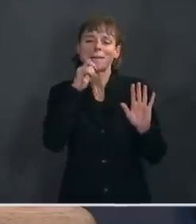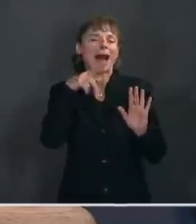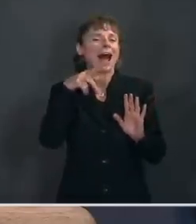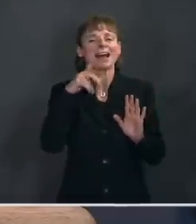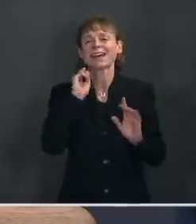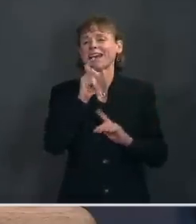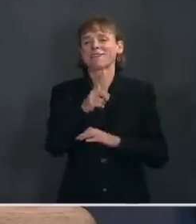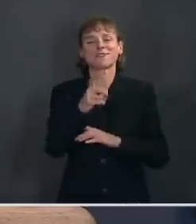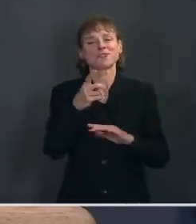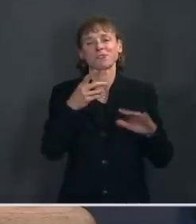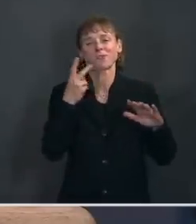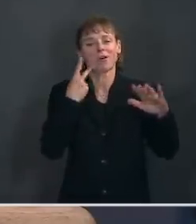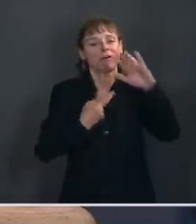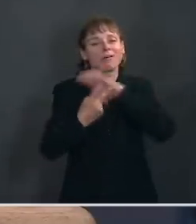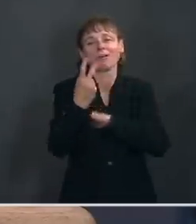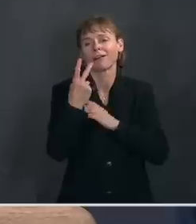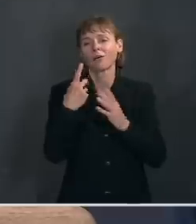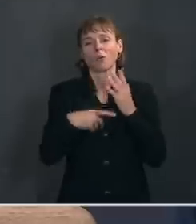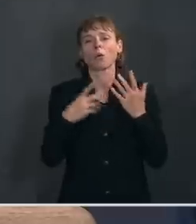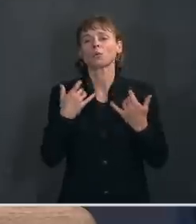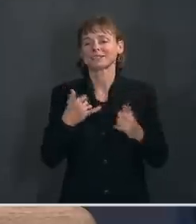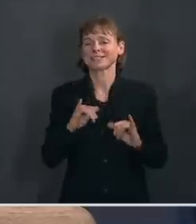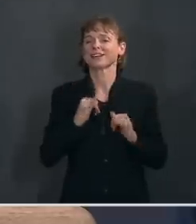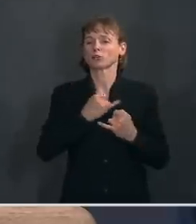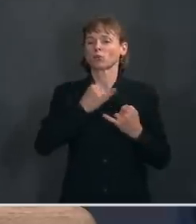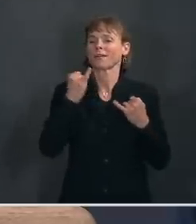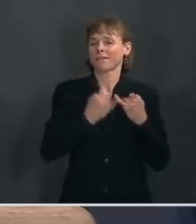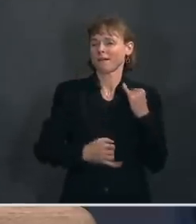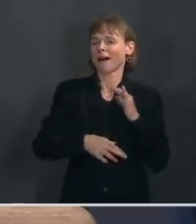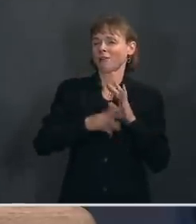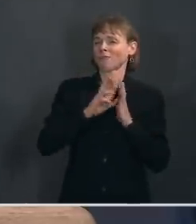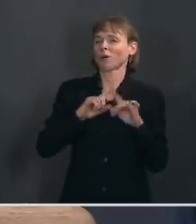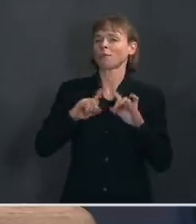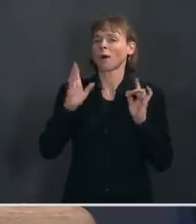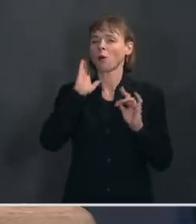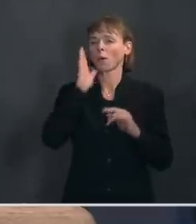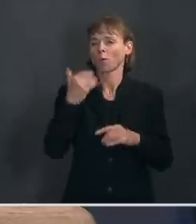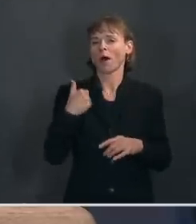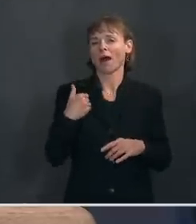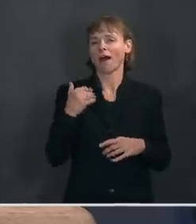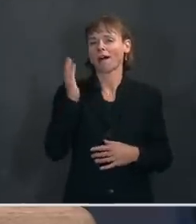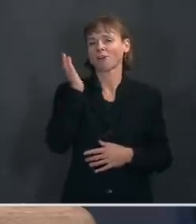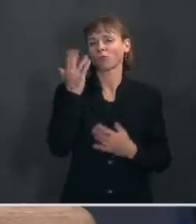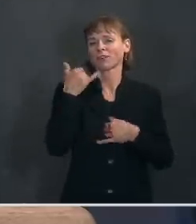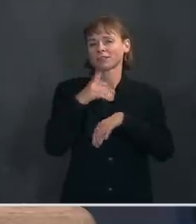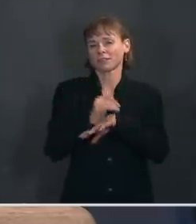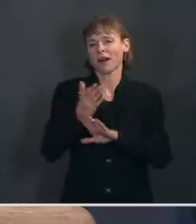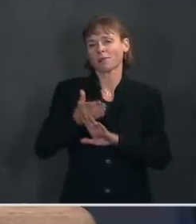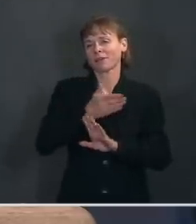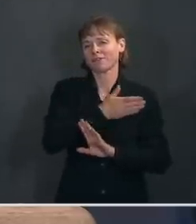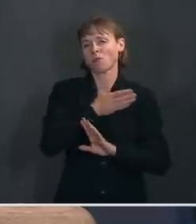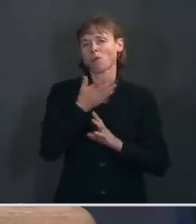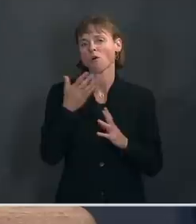We're still kind of doing the final review, believe it or not. We'll have a briefing tonight in advance of our announcement tomorrow.